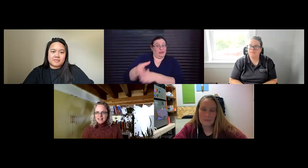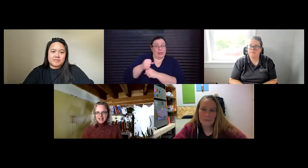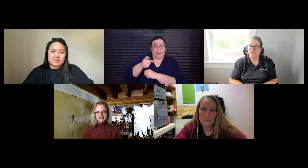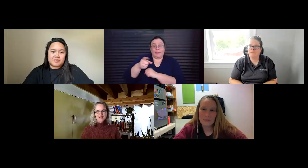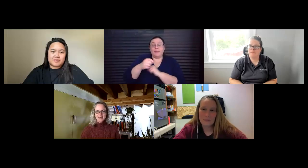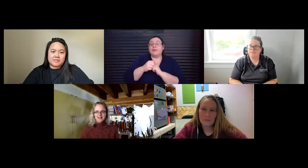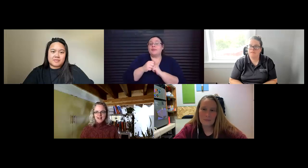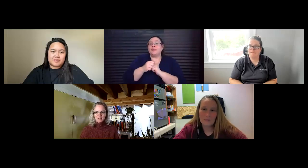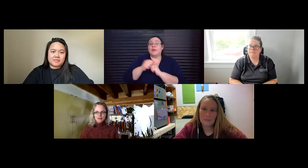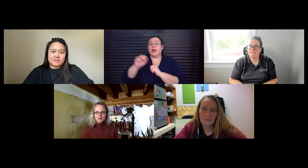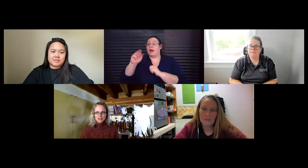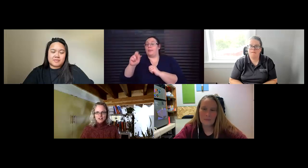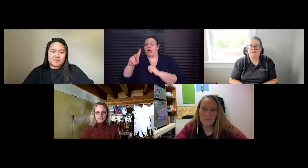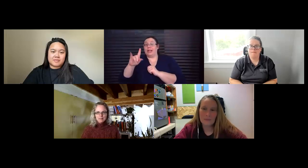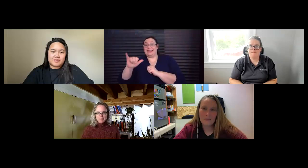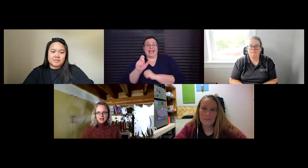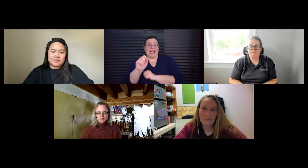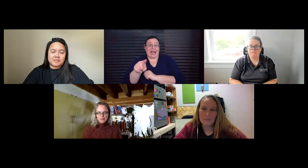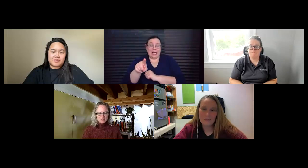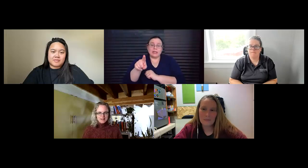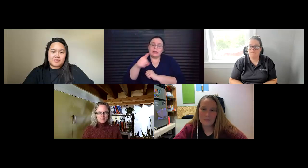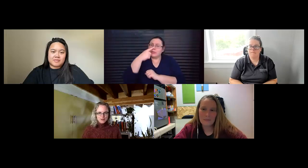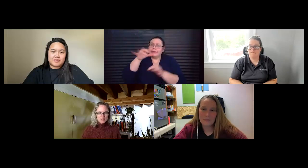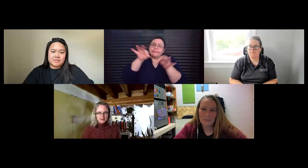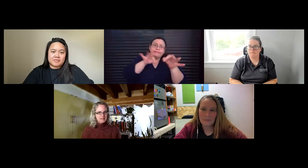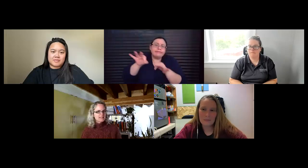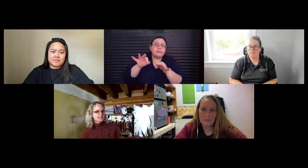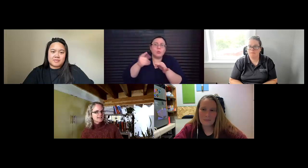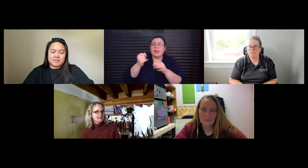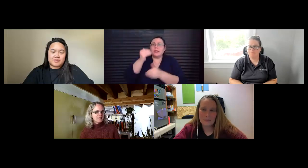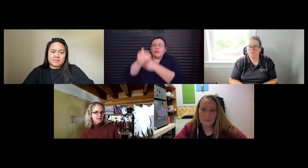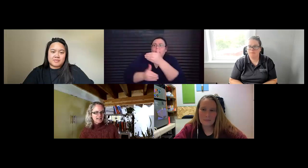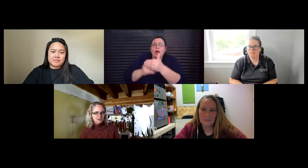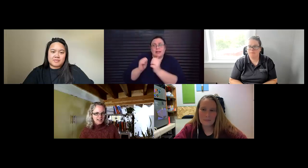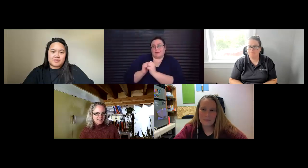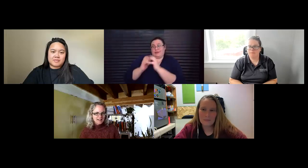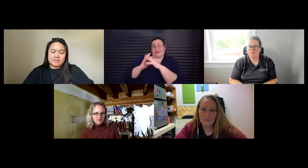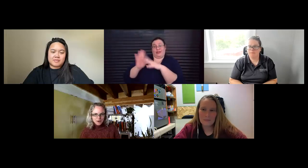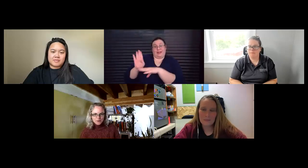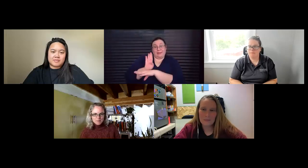Marty is asking if you can share about your process for starting a business and manages